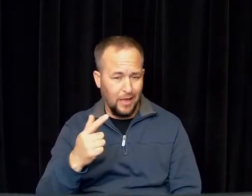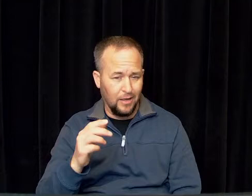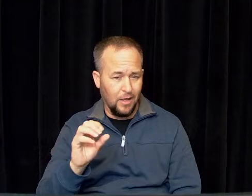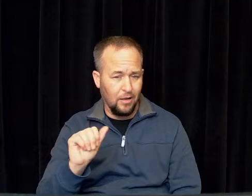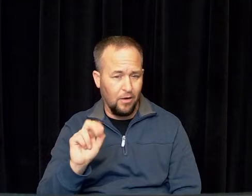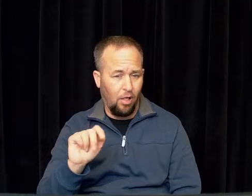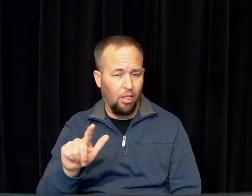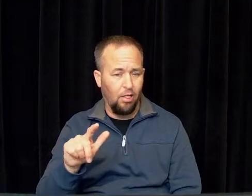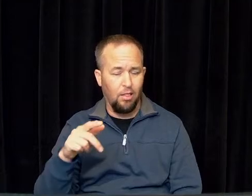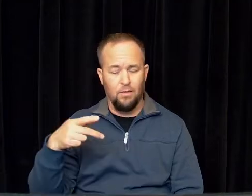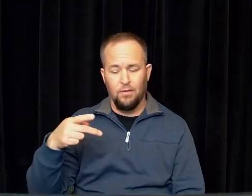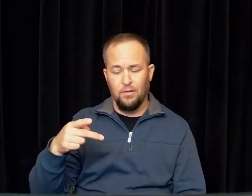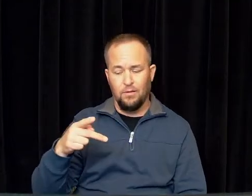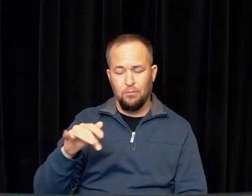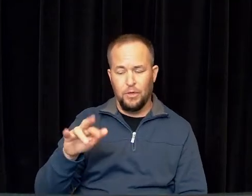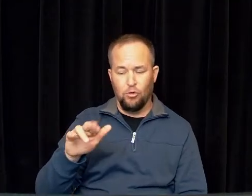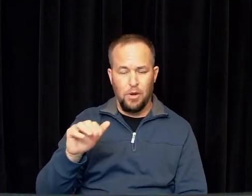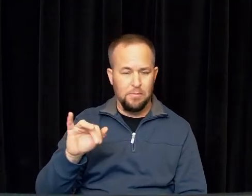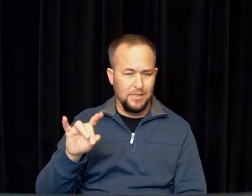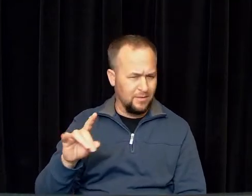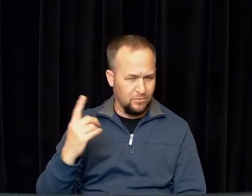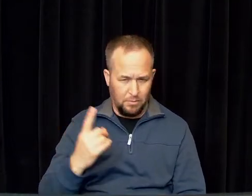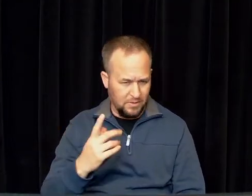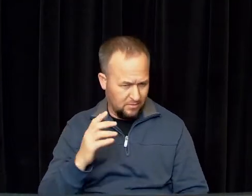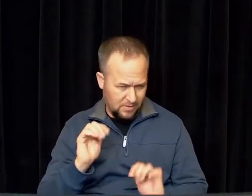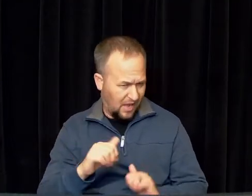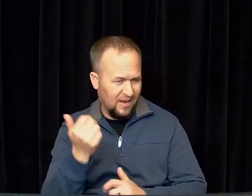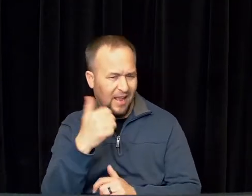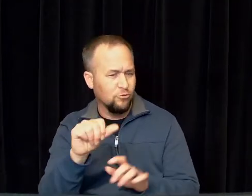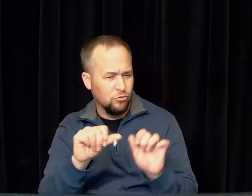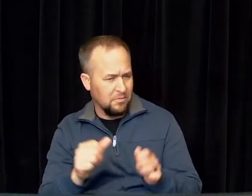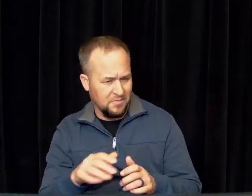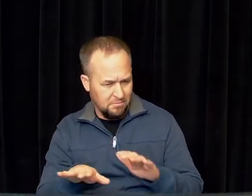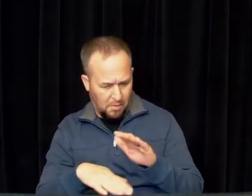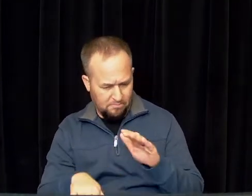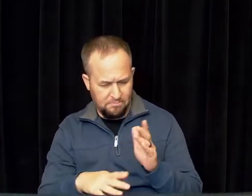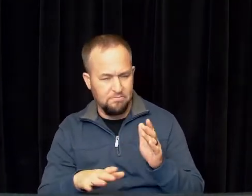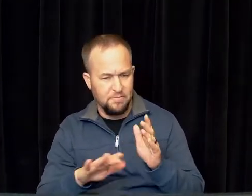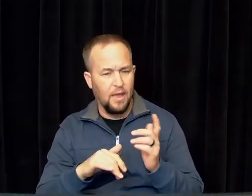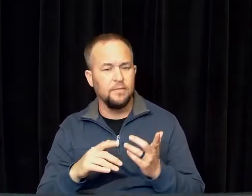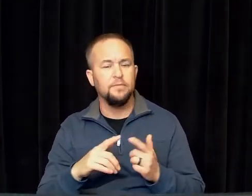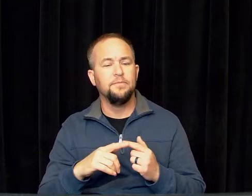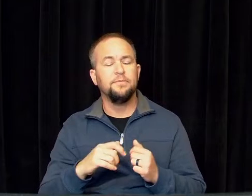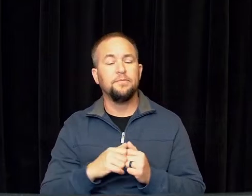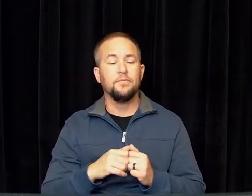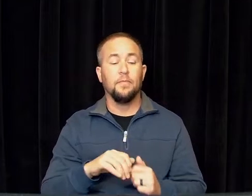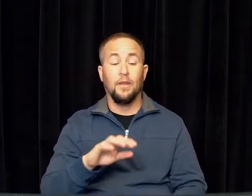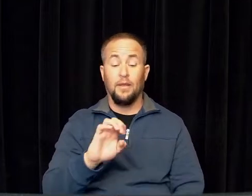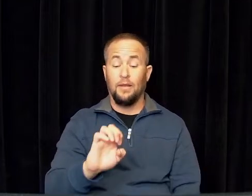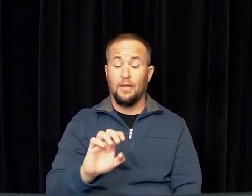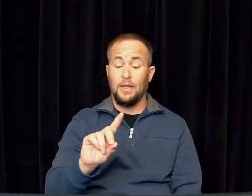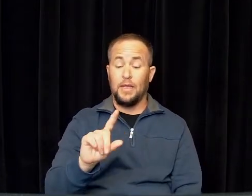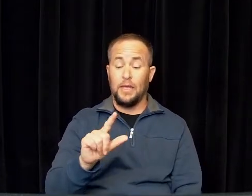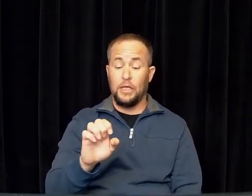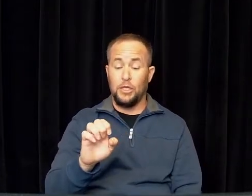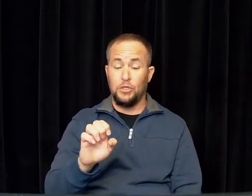any shape there at the end. So, we have the vertex which is our point. The edge is a line segment